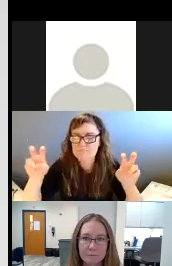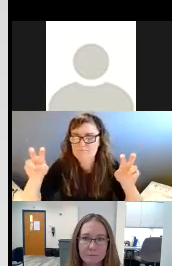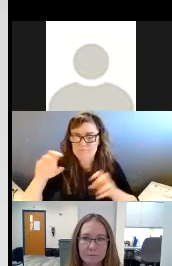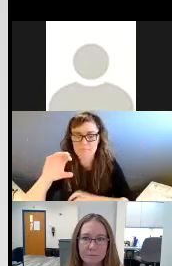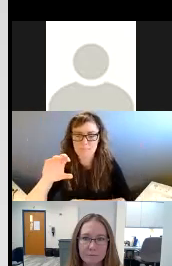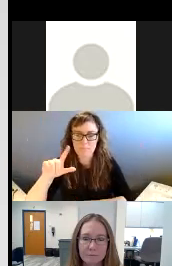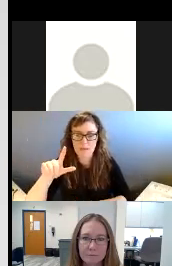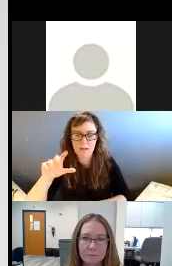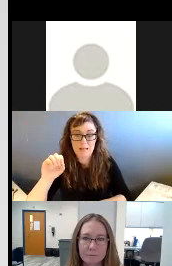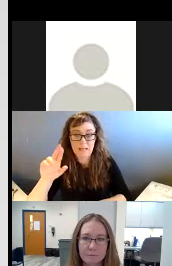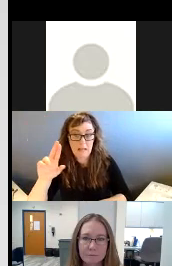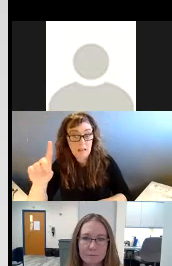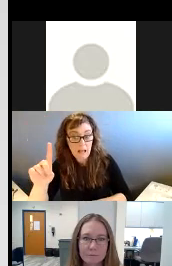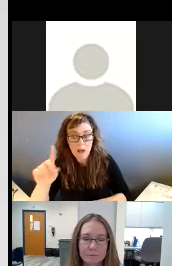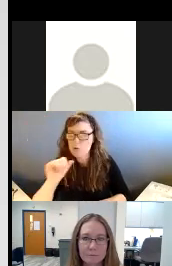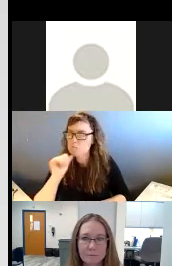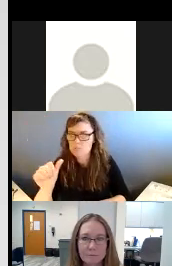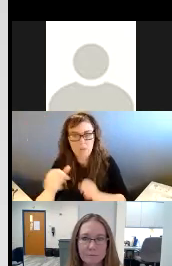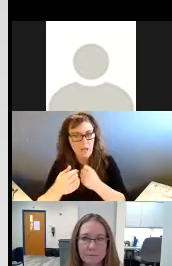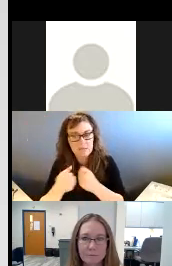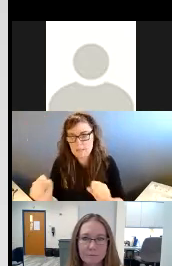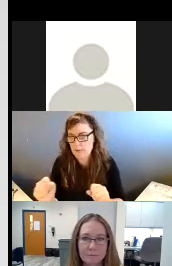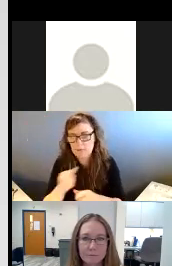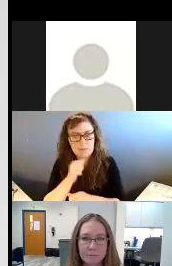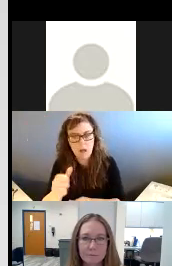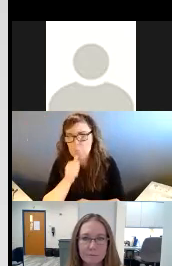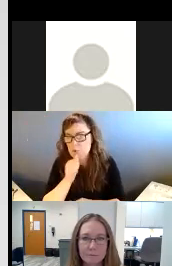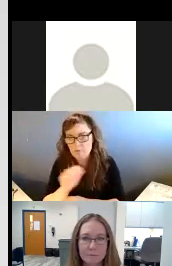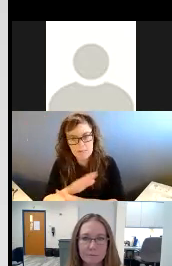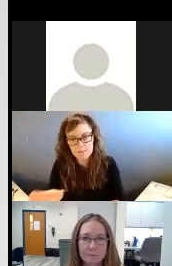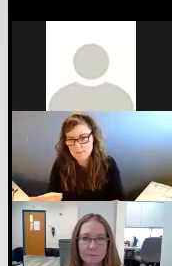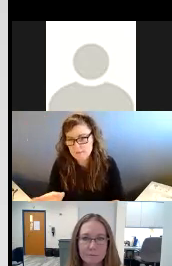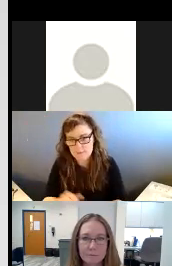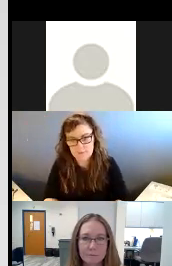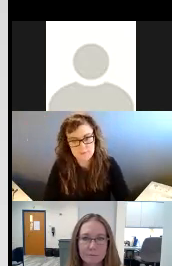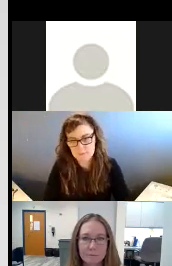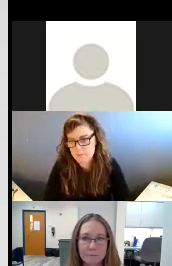AND DISPOSED OF ADEQUATELY. ON THE NEXT SLIDE THERE ARE OTHER FACTORS TO THINK